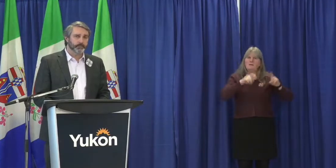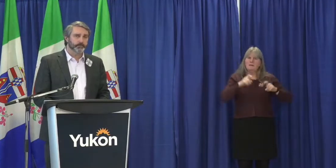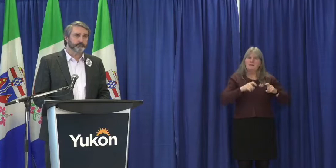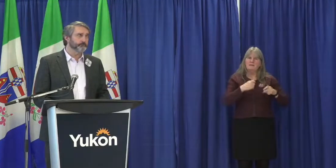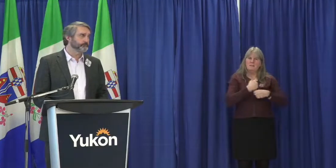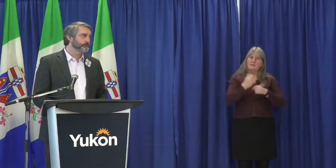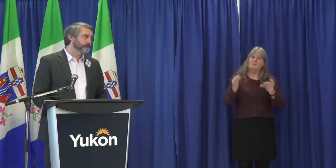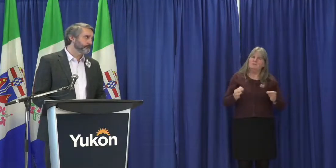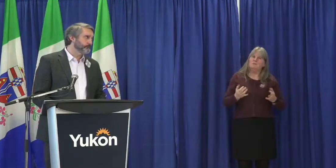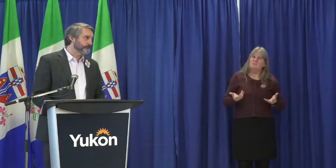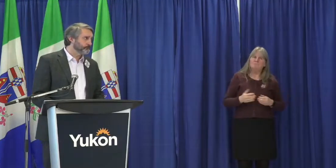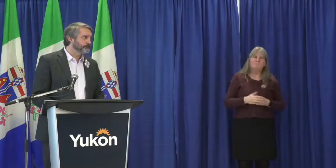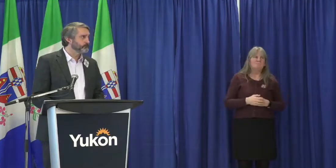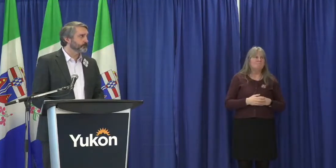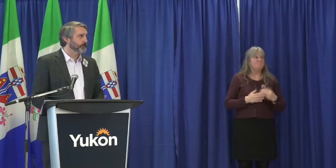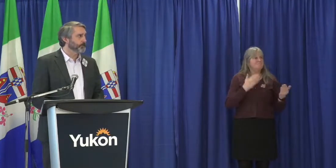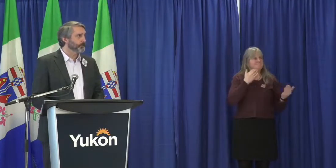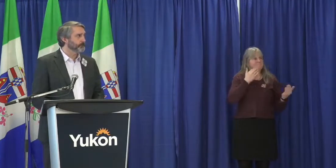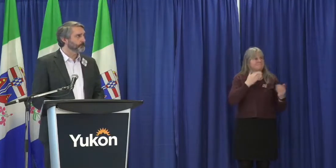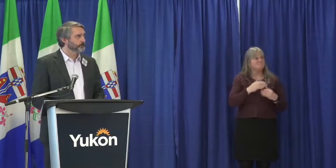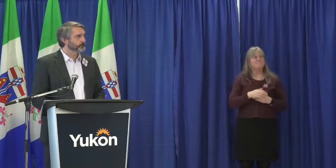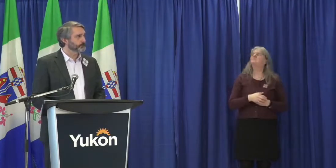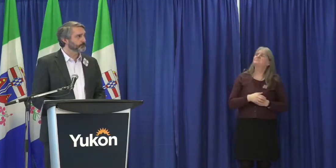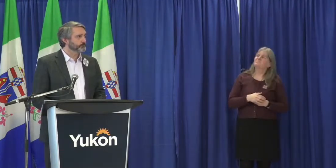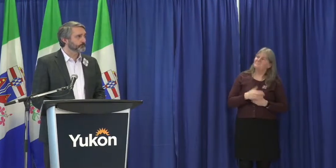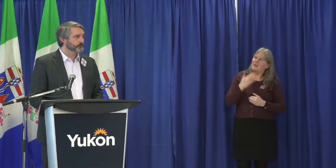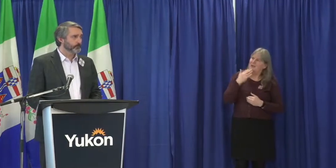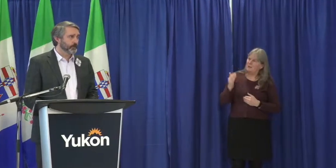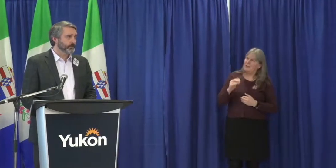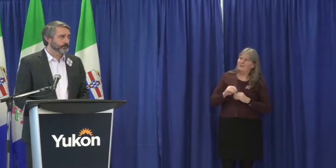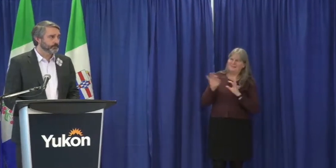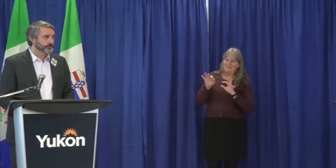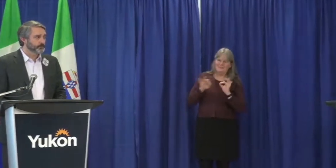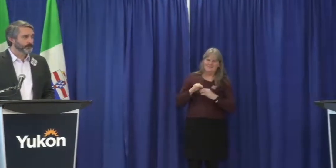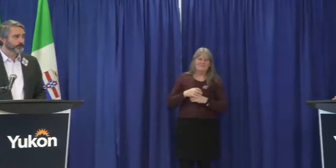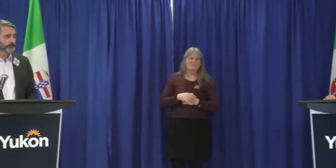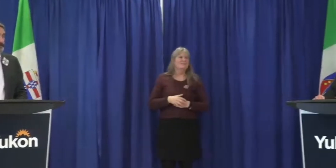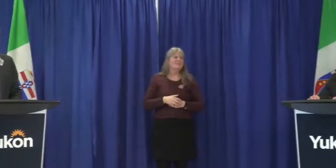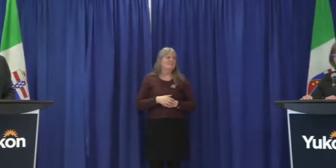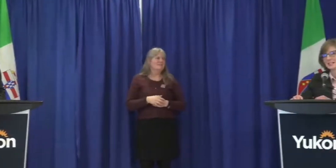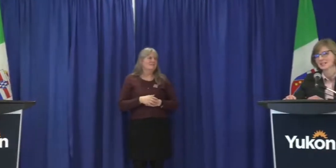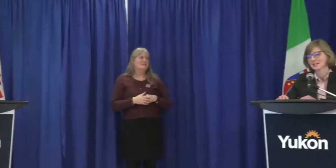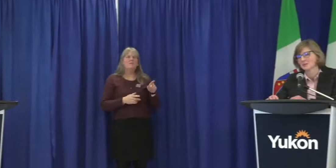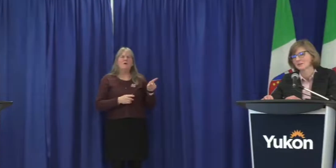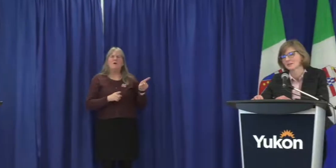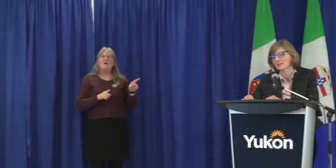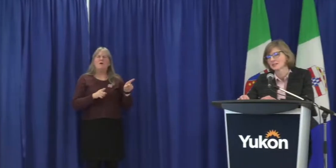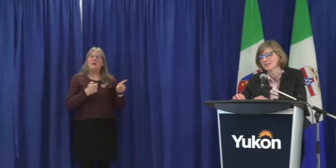Thank you, Premier Silver. I think you explained it really well and I just-- if I might, just add a couple of things